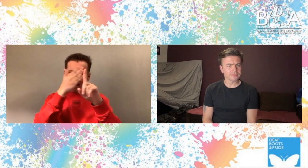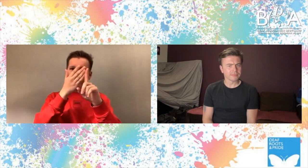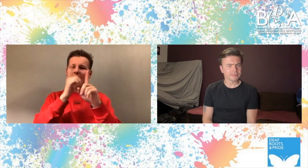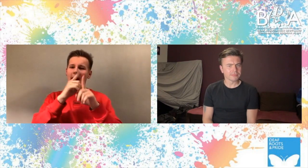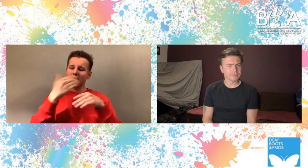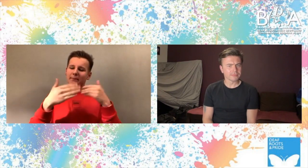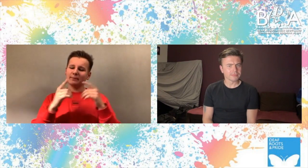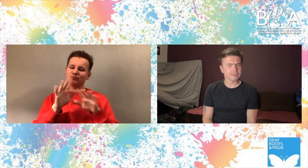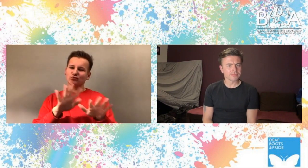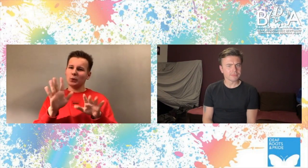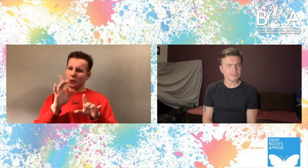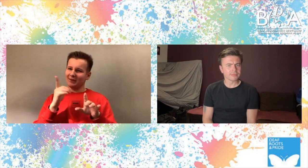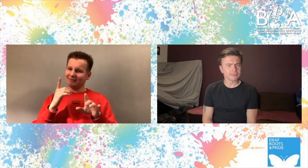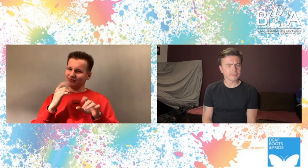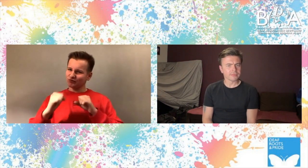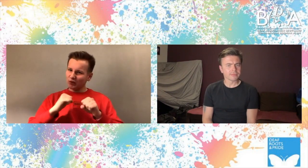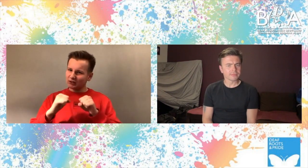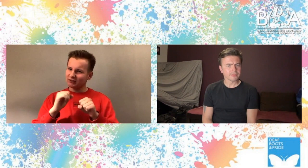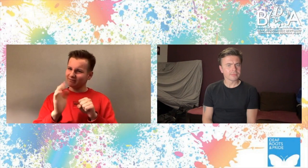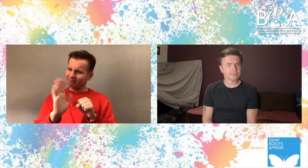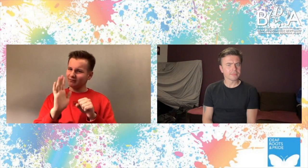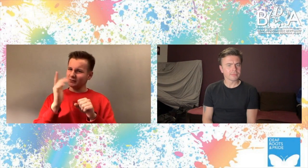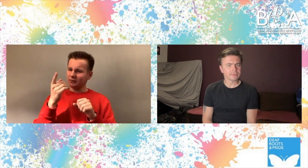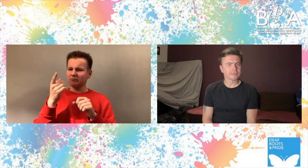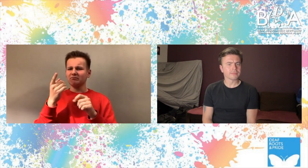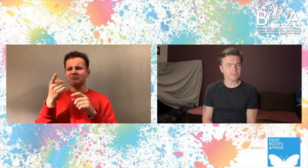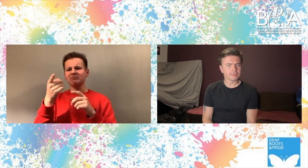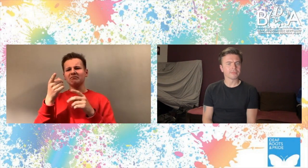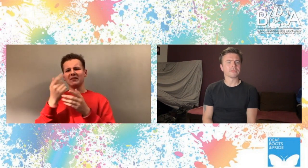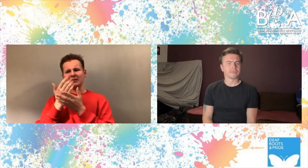I think if you are passionate about something it makes the journey a wee